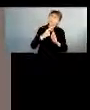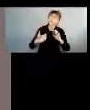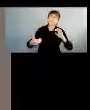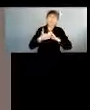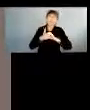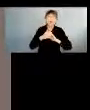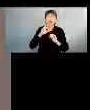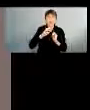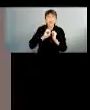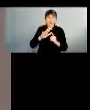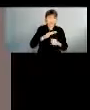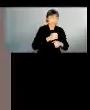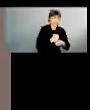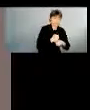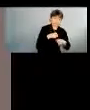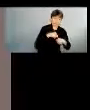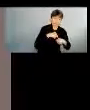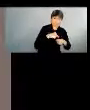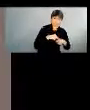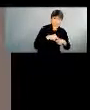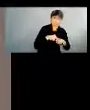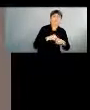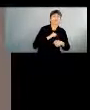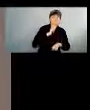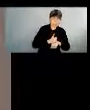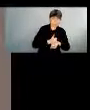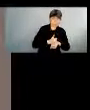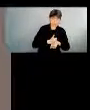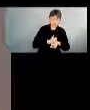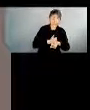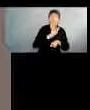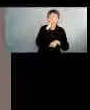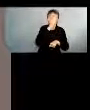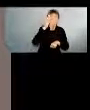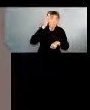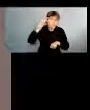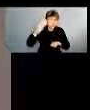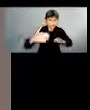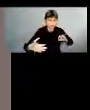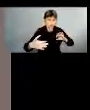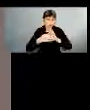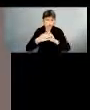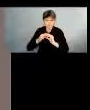communities in the future. The applicant has clearly demonstrated why